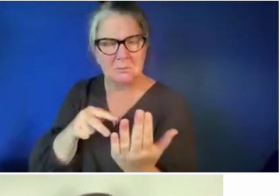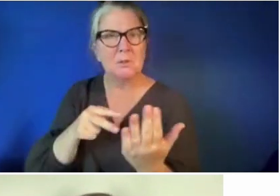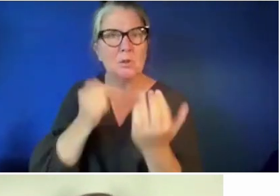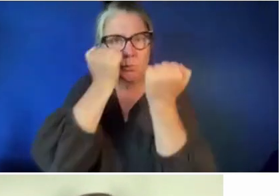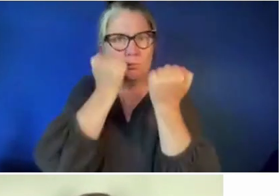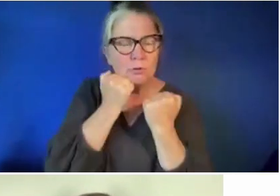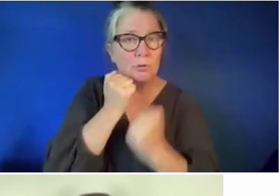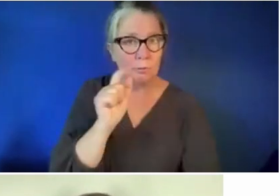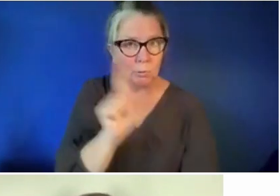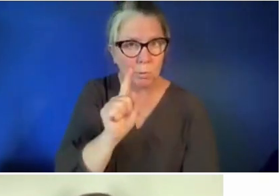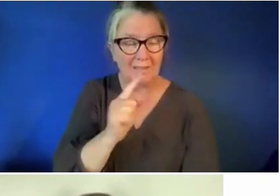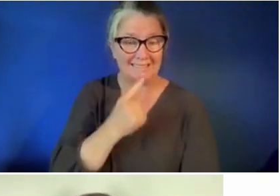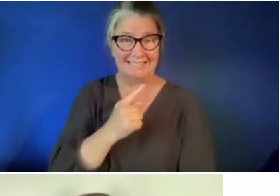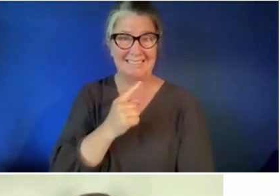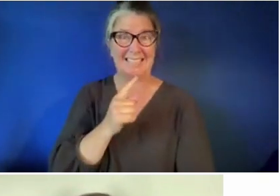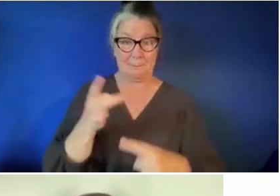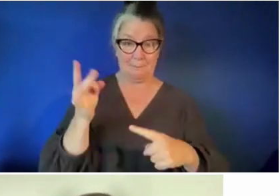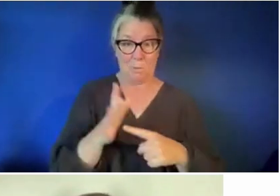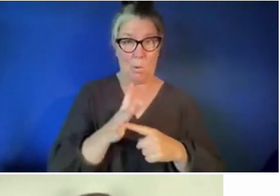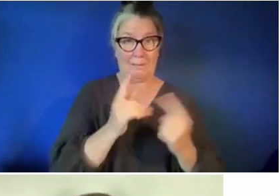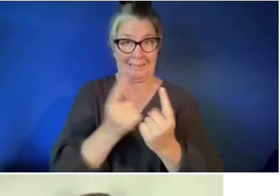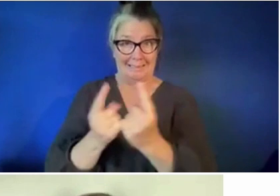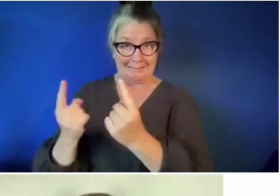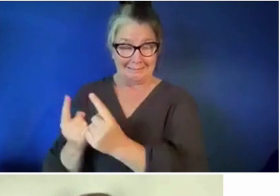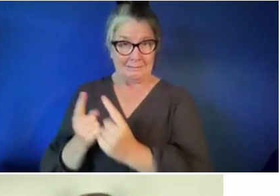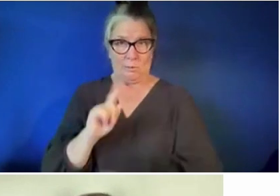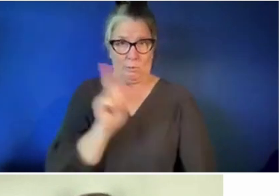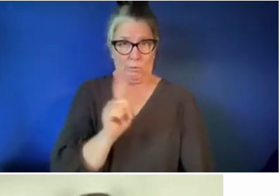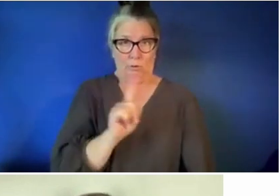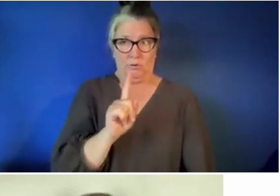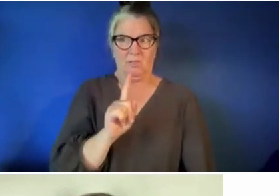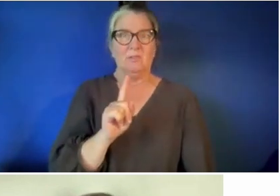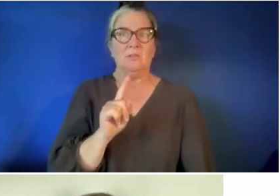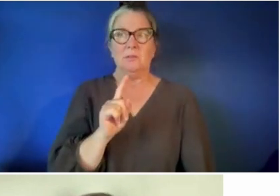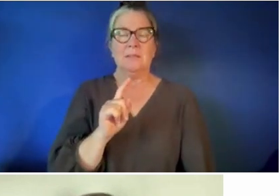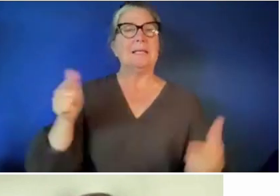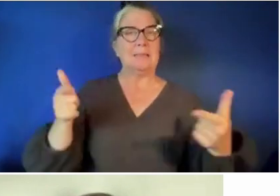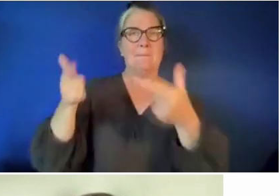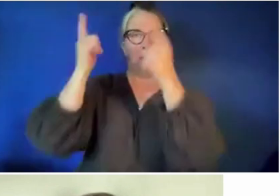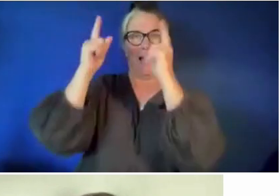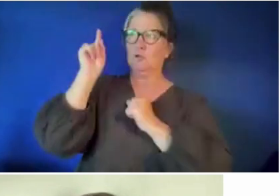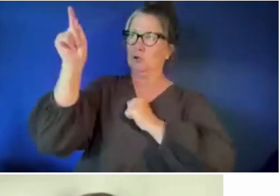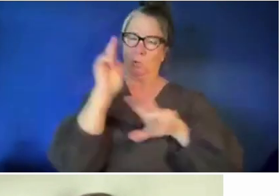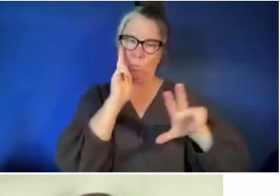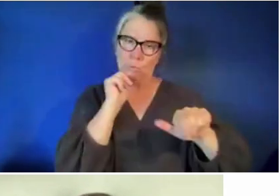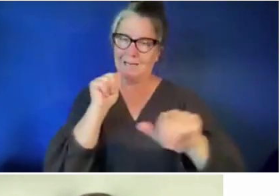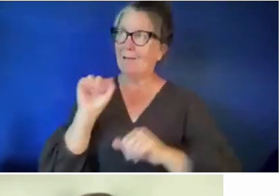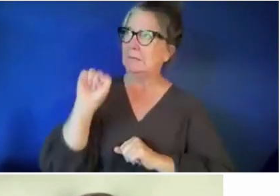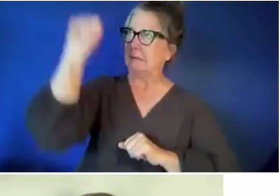are actually fundamentals of managing teams well. And so real clarity in communication,